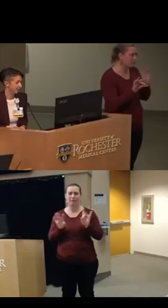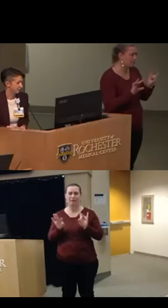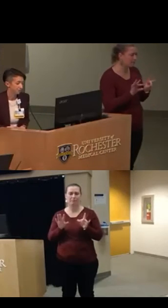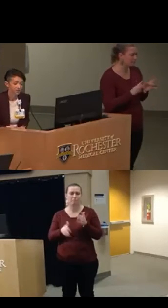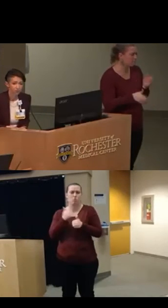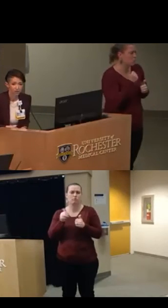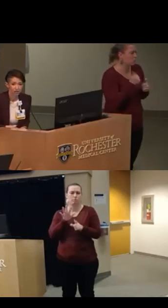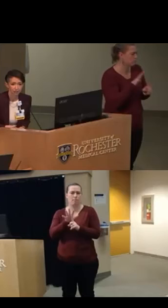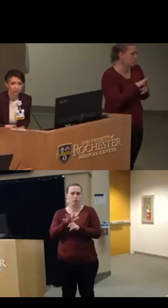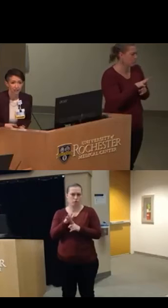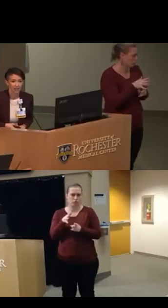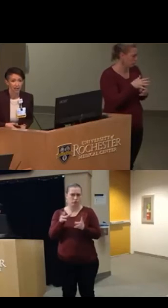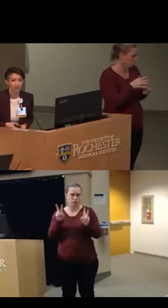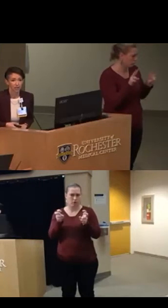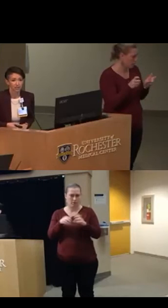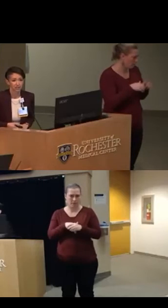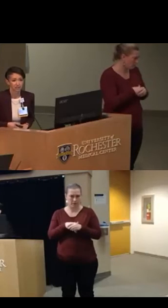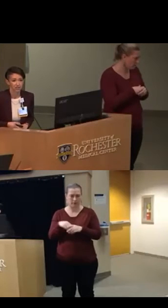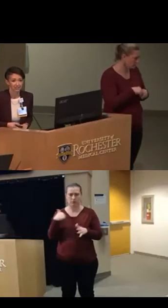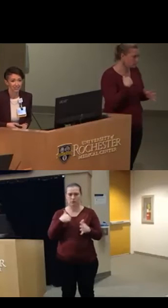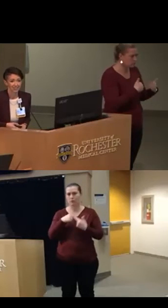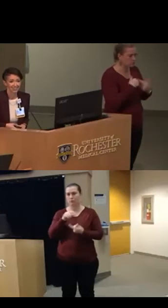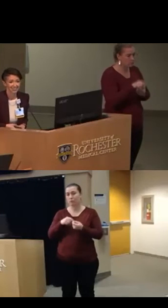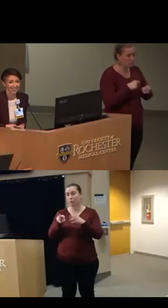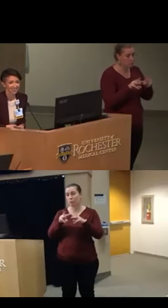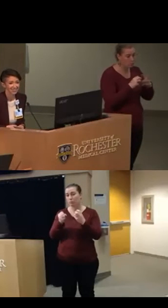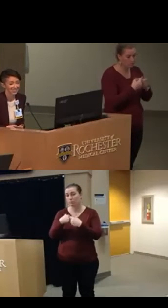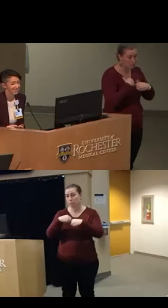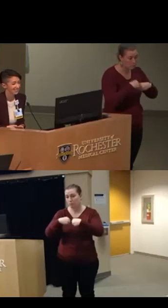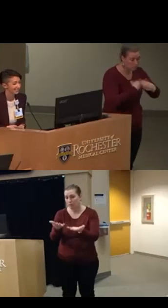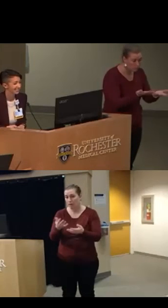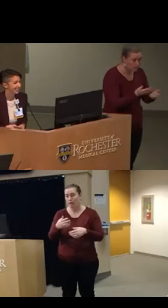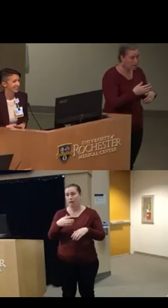our group Wellness workshops uh we're coming to your Retreats we're coming to your team meetings